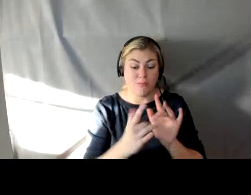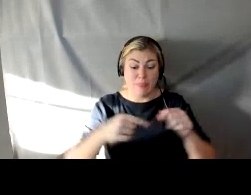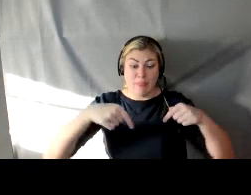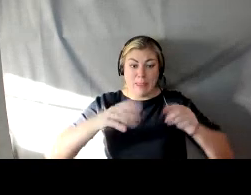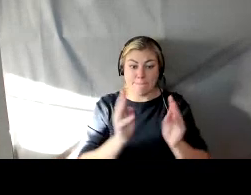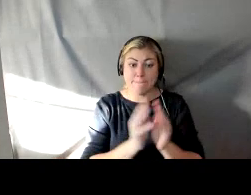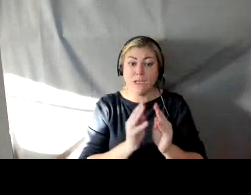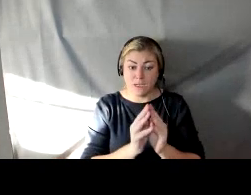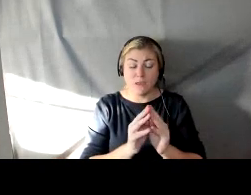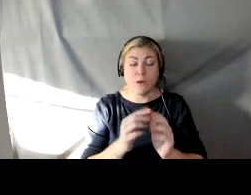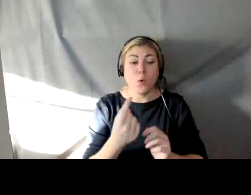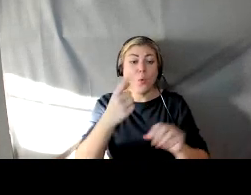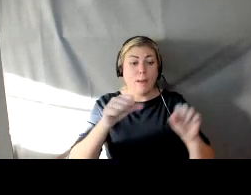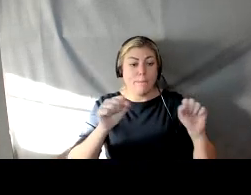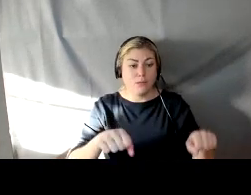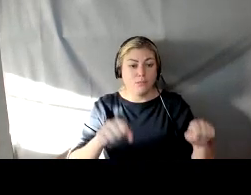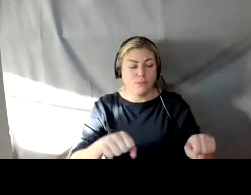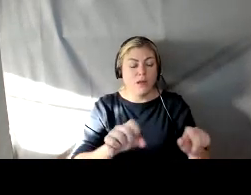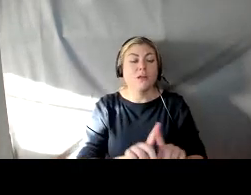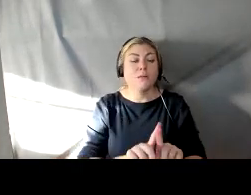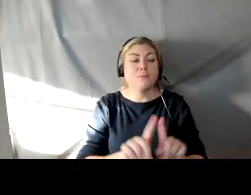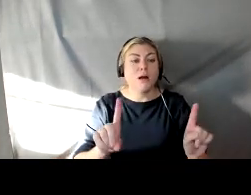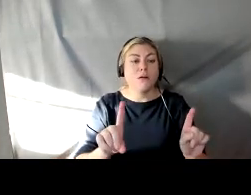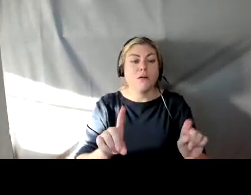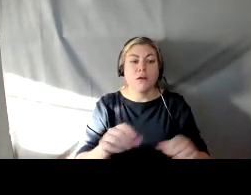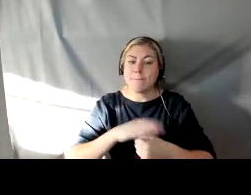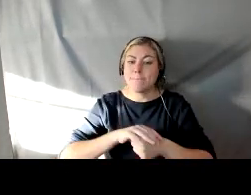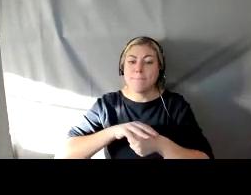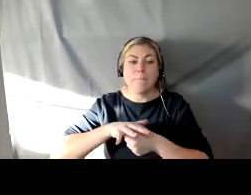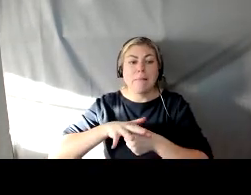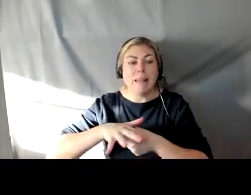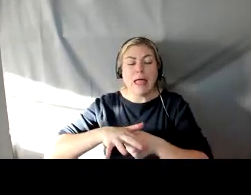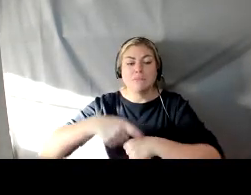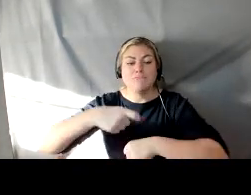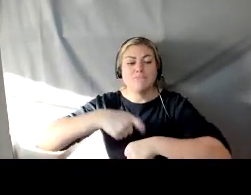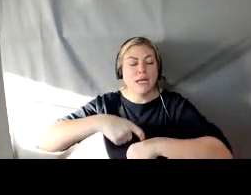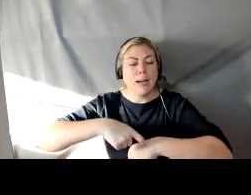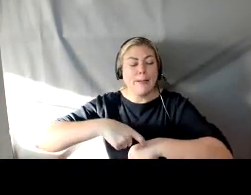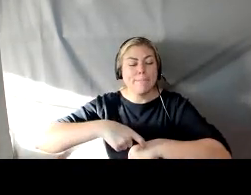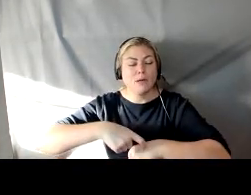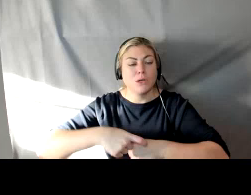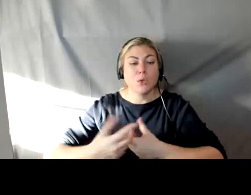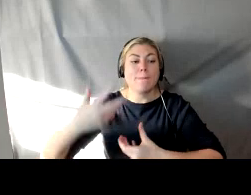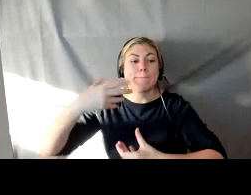But you have plenty of time to provide additional thoughts beyond tonight's meeting.